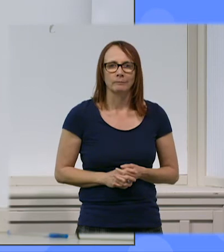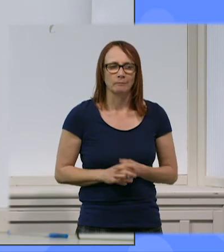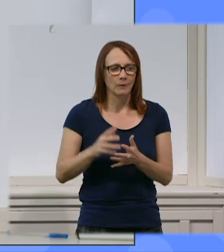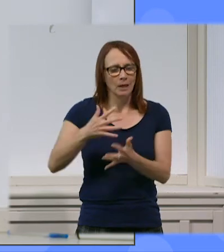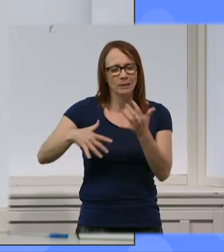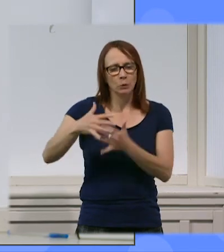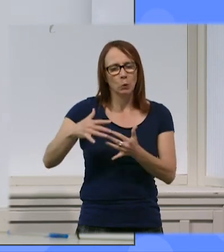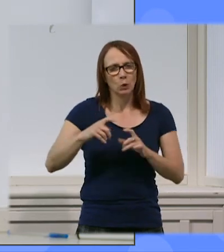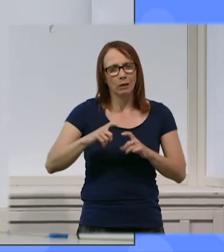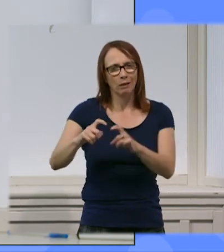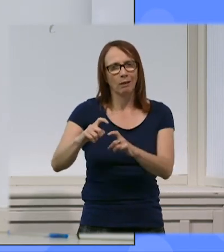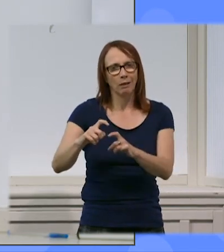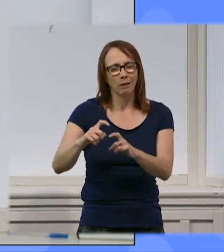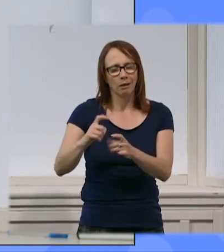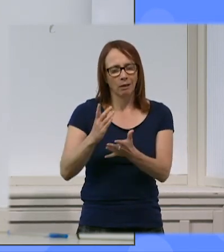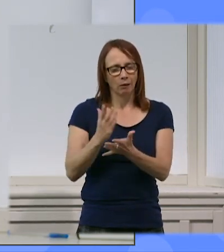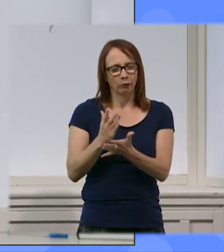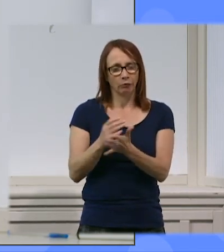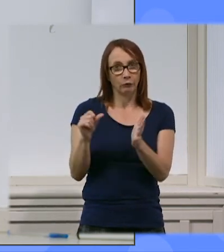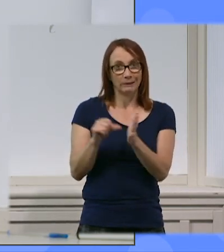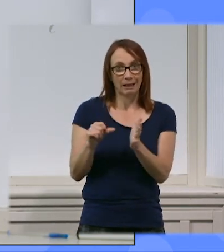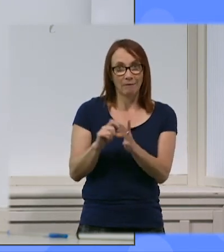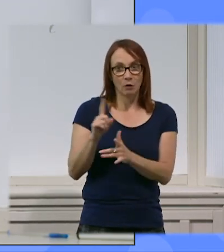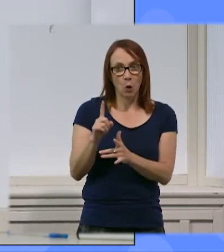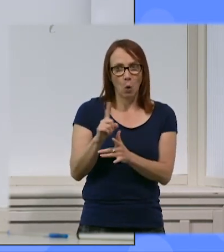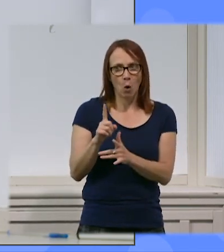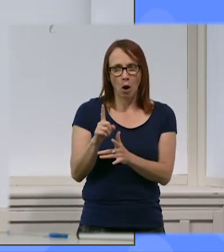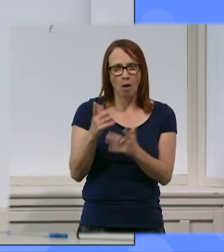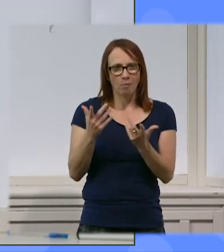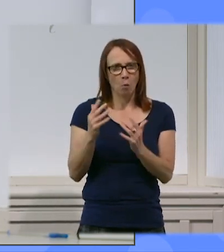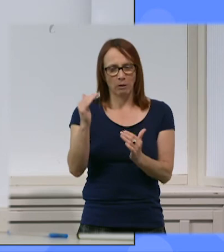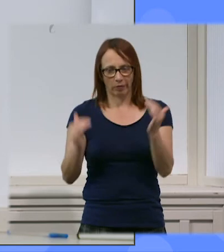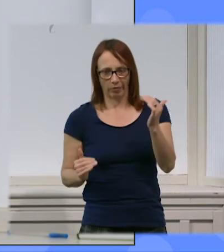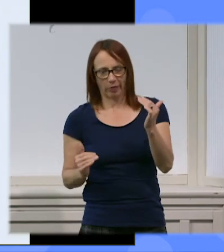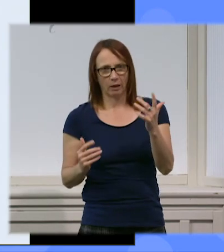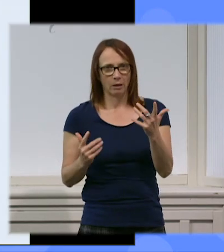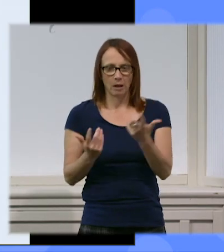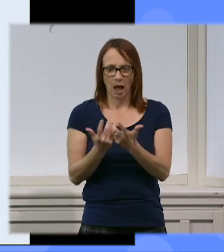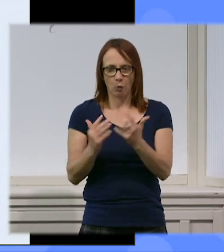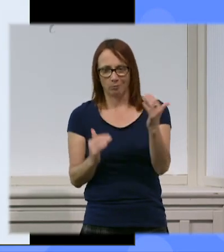really at the center of that is about tackling inequalities now from the 353